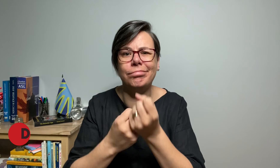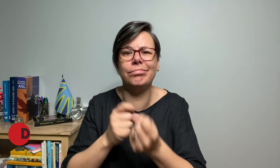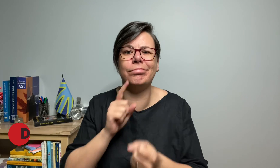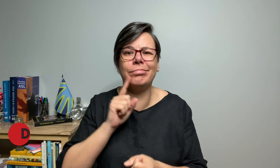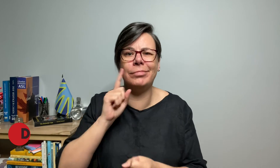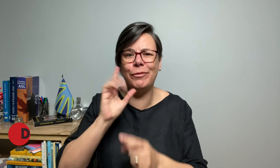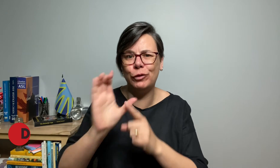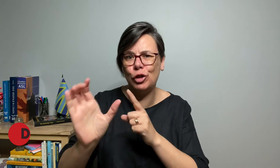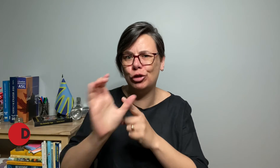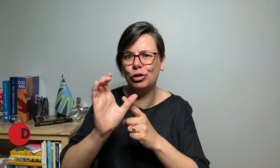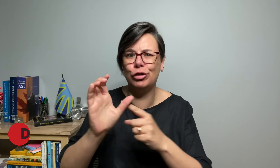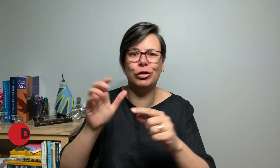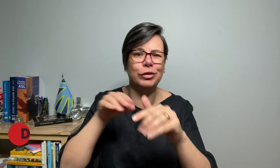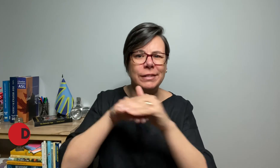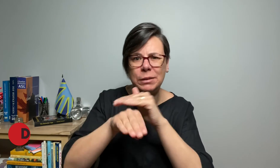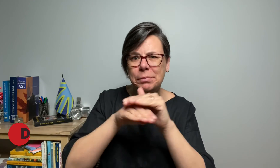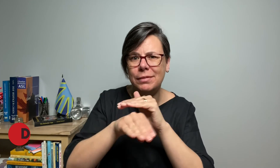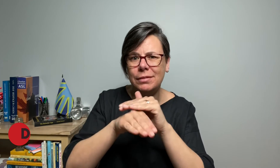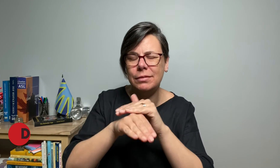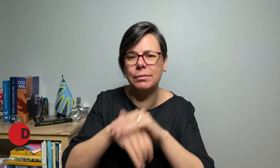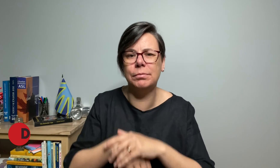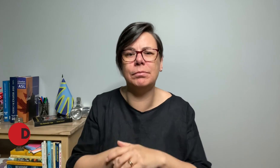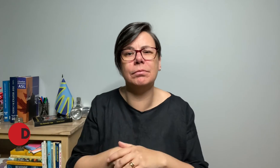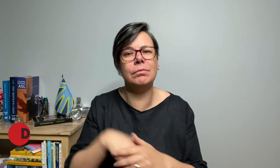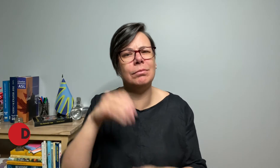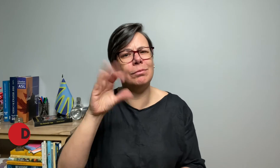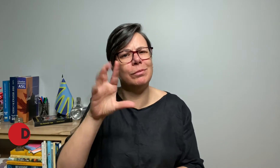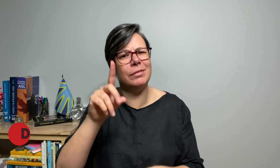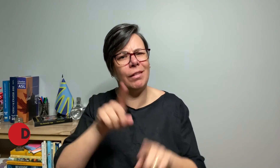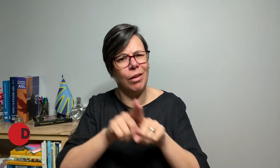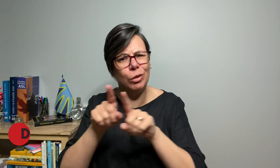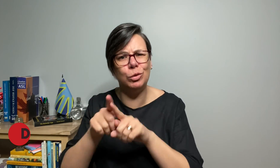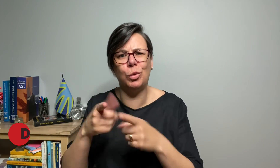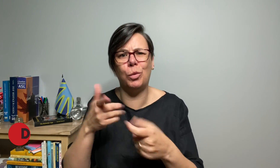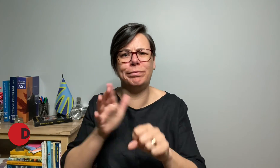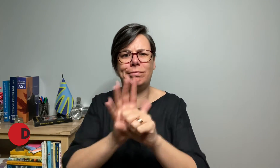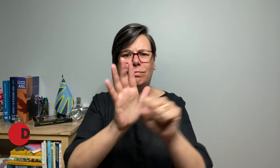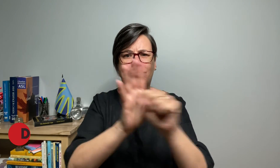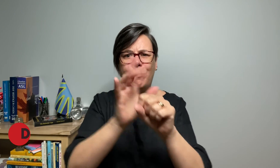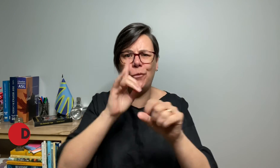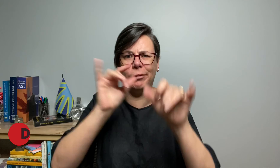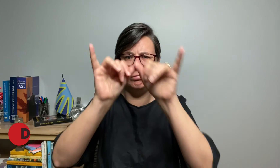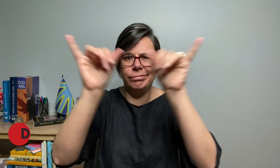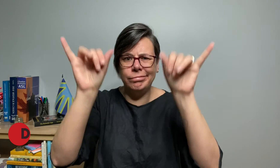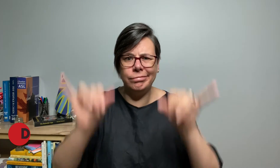Deaf culture and accessibility. OCSD also advocates for systemic change